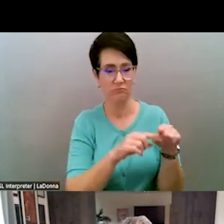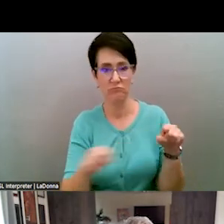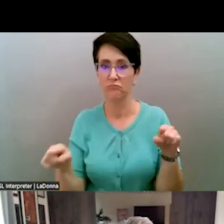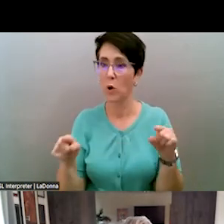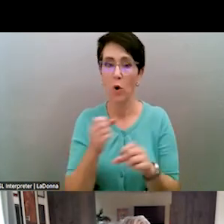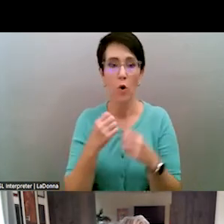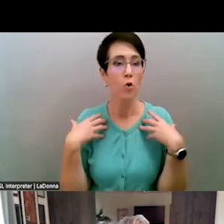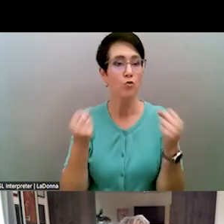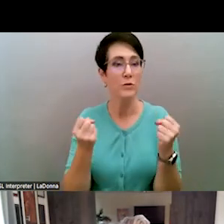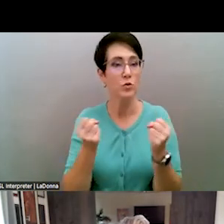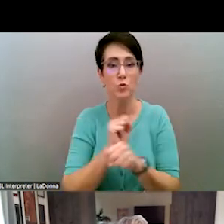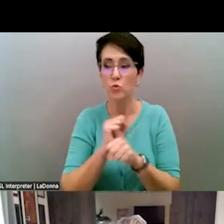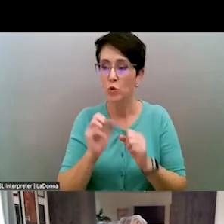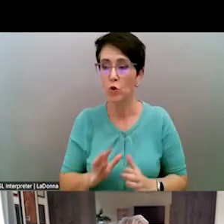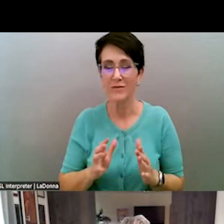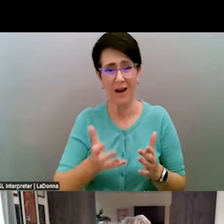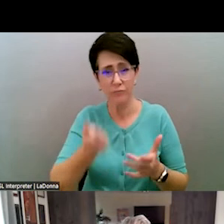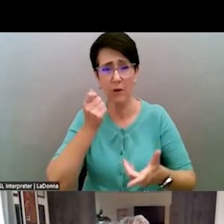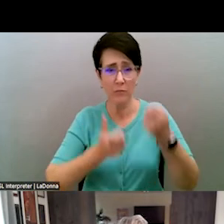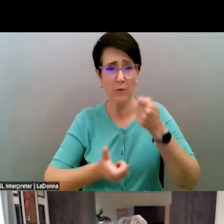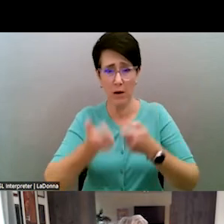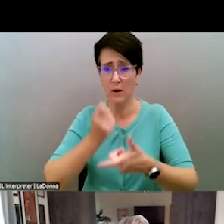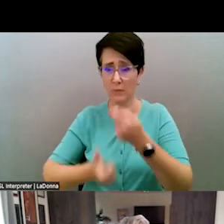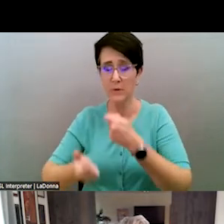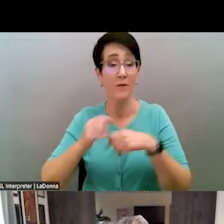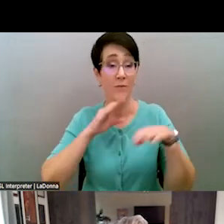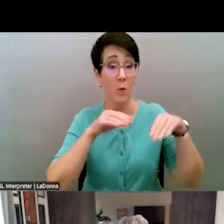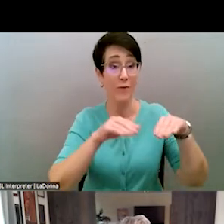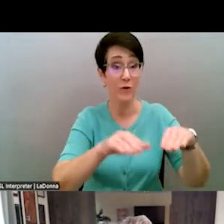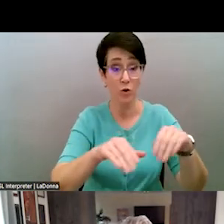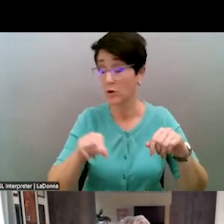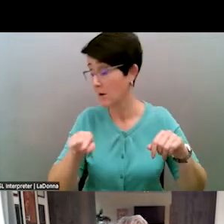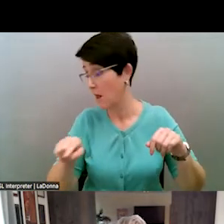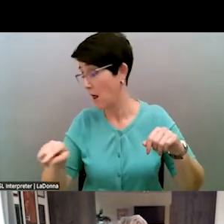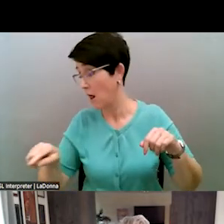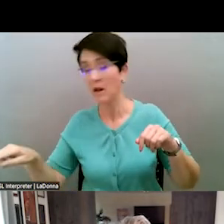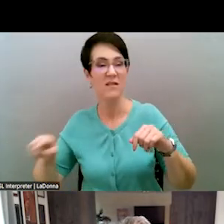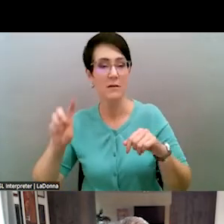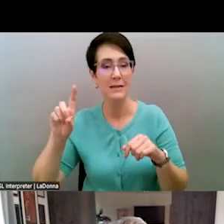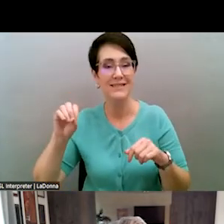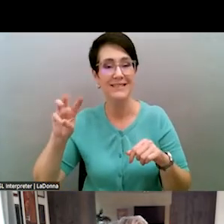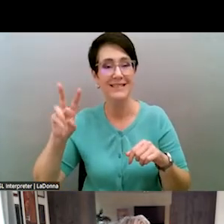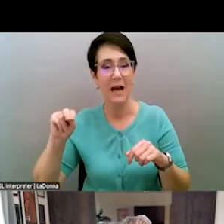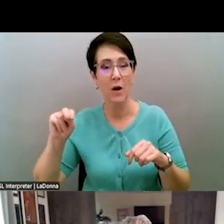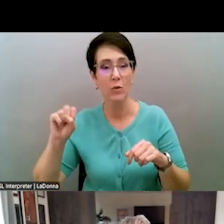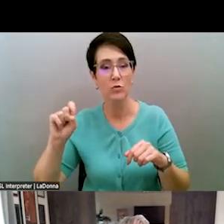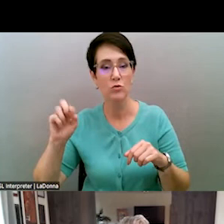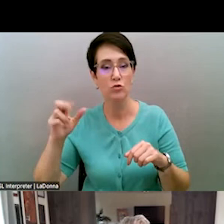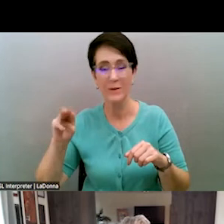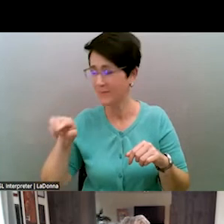PULLING PEOPLE OUT OF THE RIVER DOWNSTREAM. PEOPLE ARE DYING. AND RESCUE WORKERS ARE HAVING,